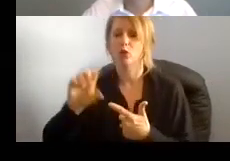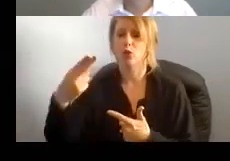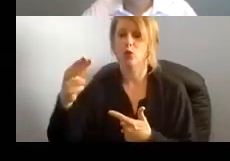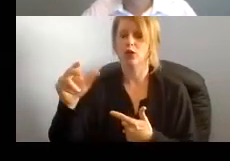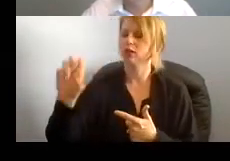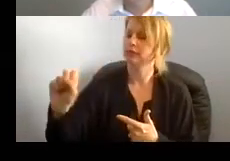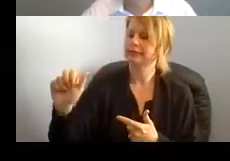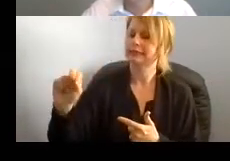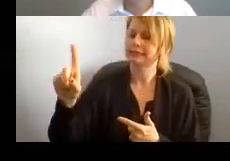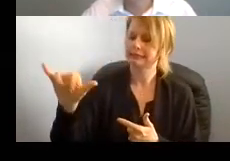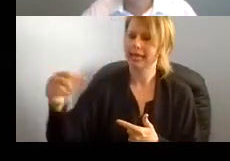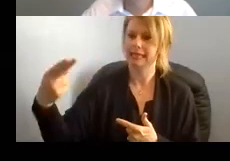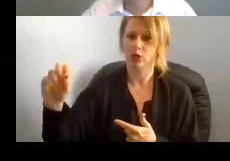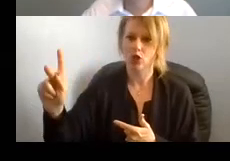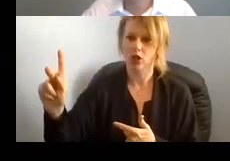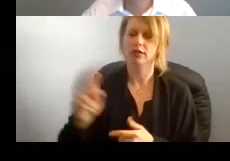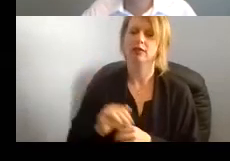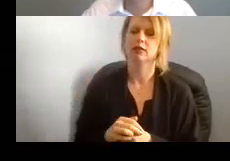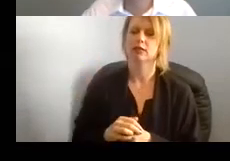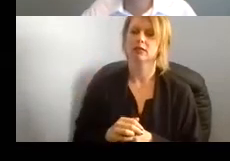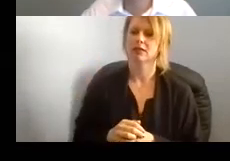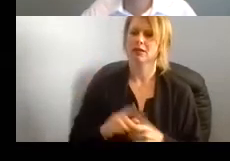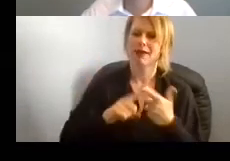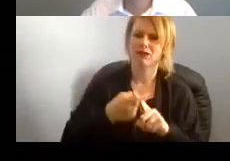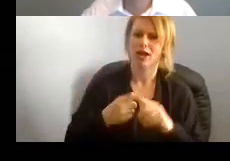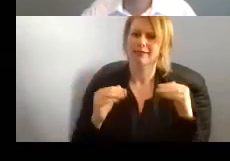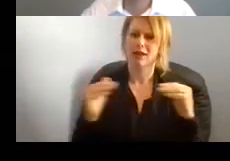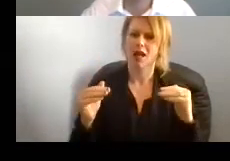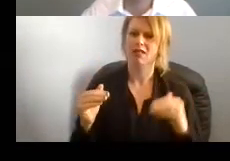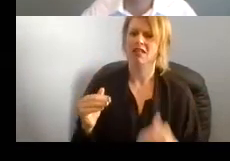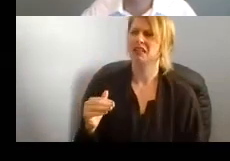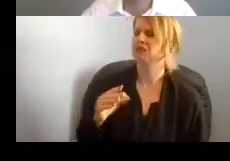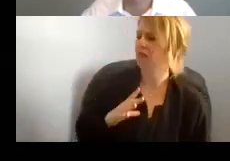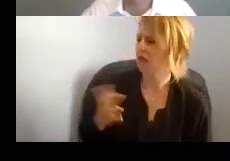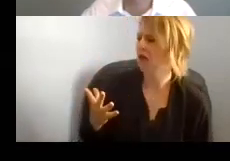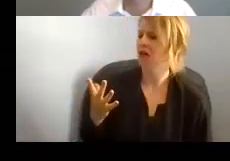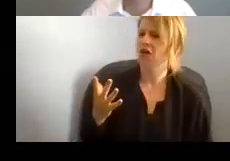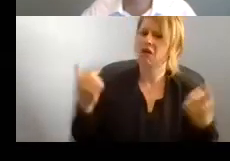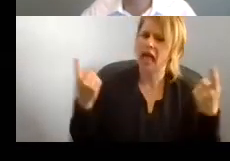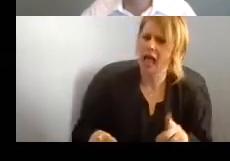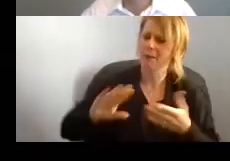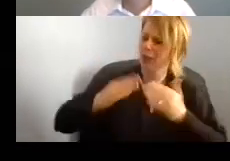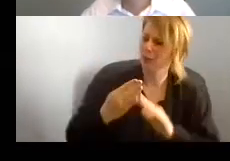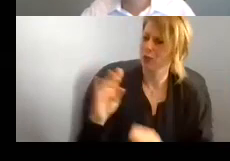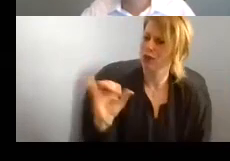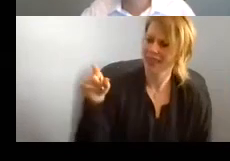my friends and colleagues say to me how outraged they are that something could happen in a community like that. And what I said at the briefing was,